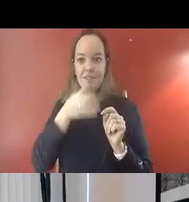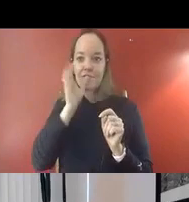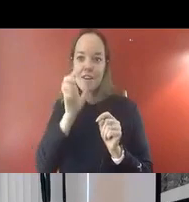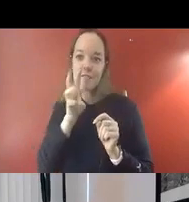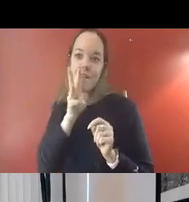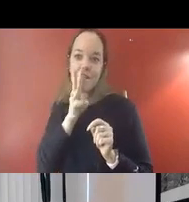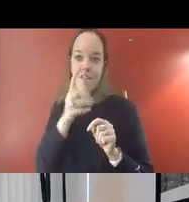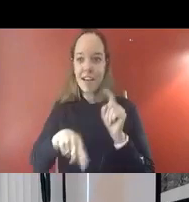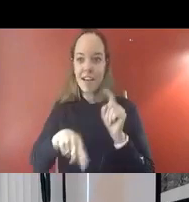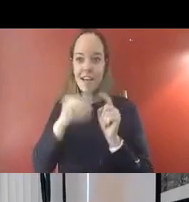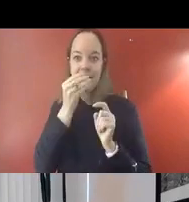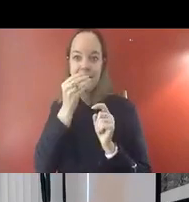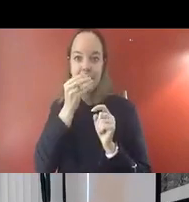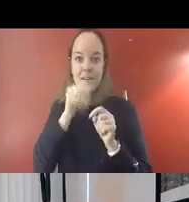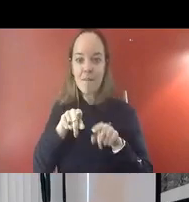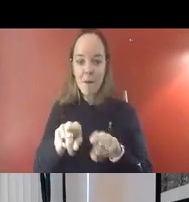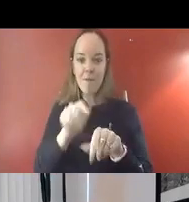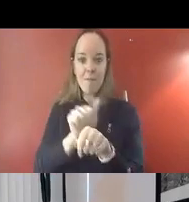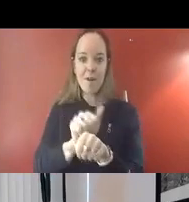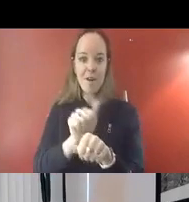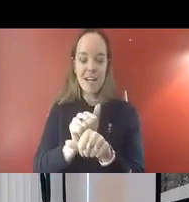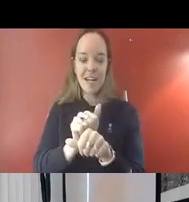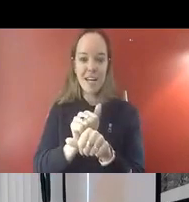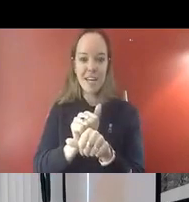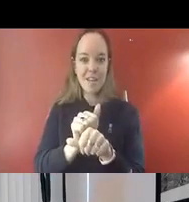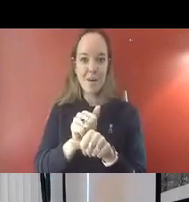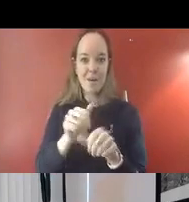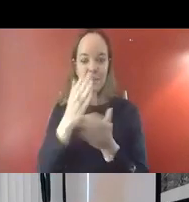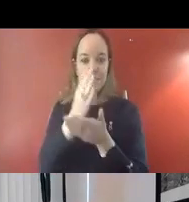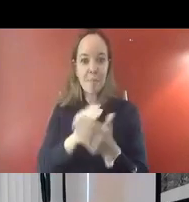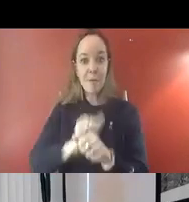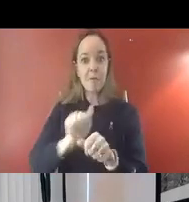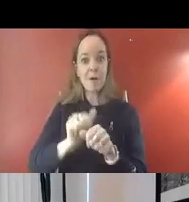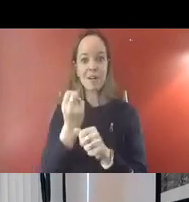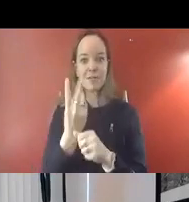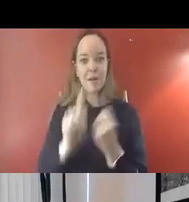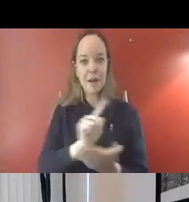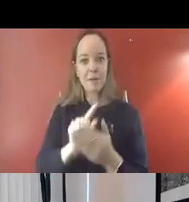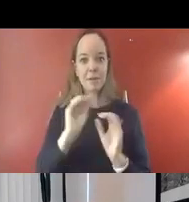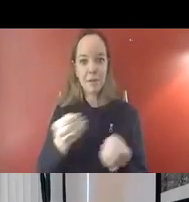without any nutrition. So finding they're going to fall hour shifts creative ways to be able to eat and stay without any nutrition. So finding